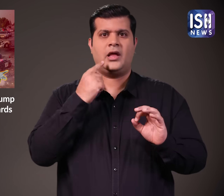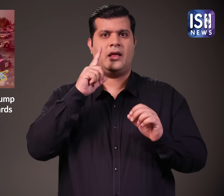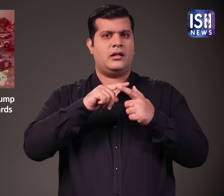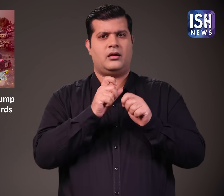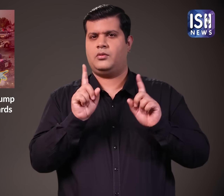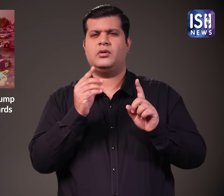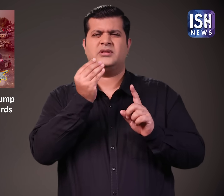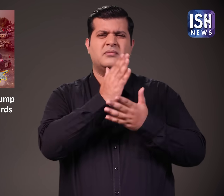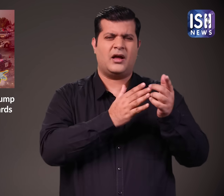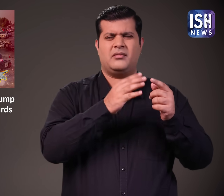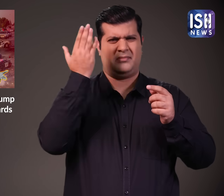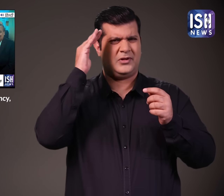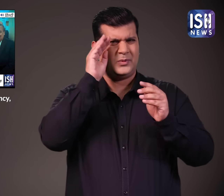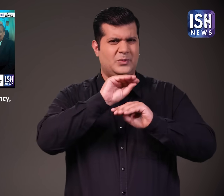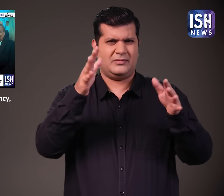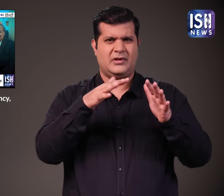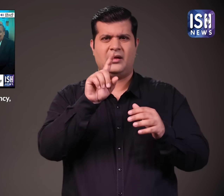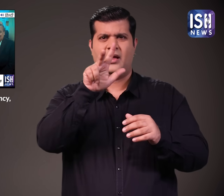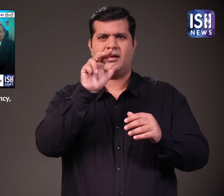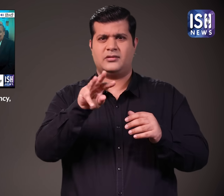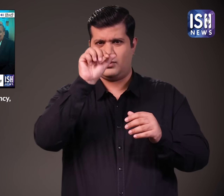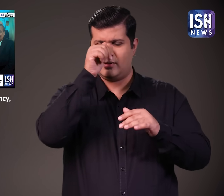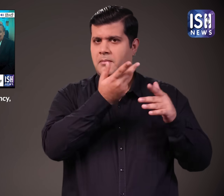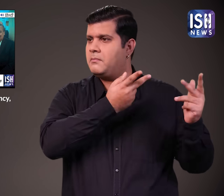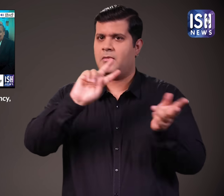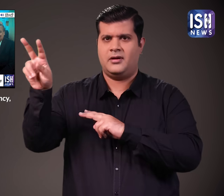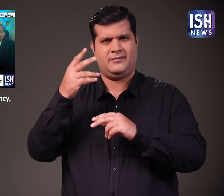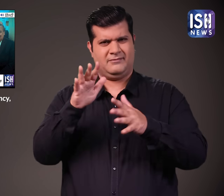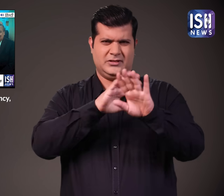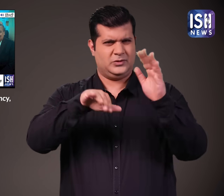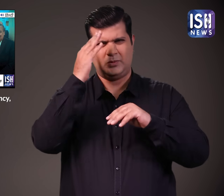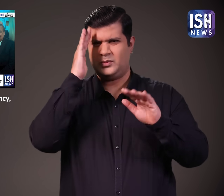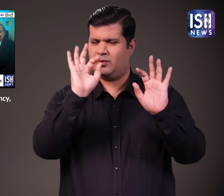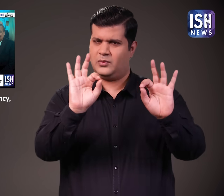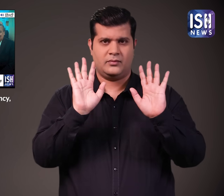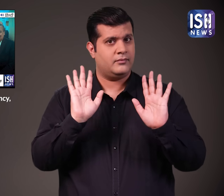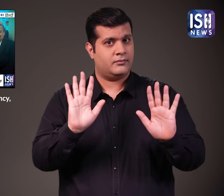Although there are some illegal immigrants, ISH had shared news about 18,000 Indians being deported.